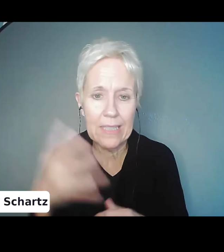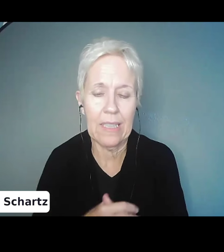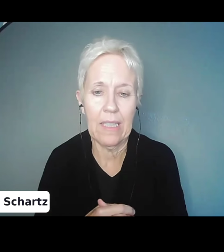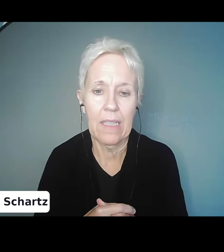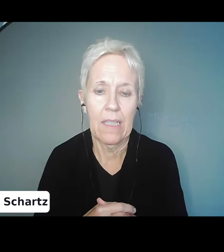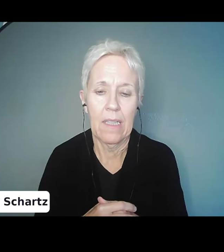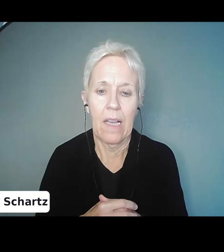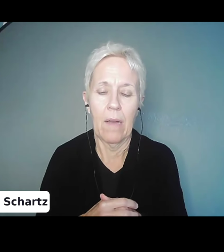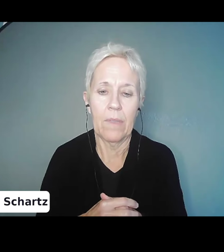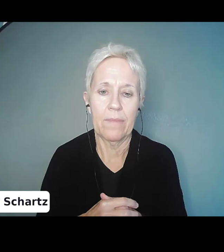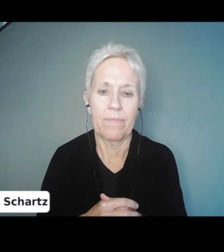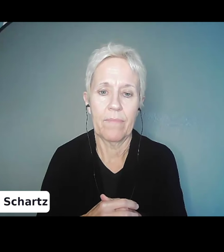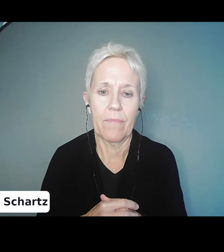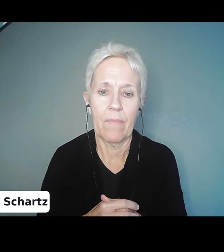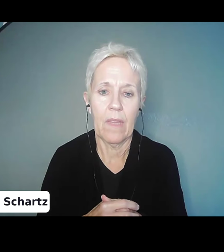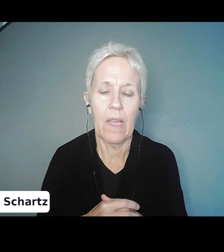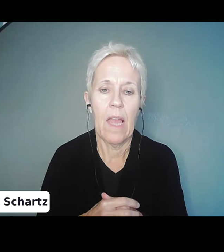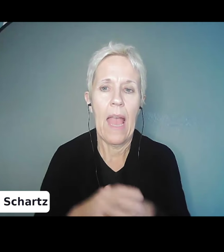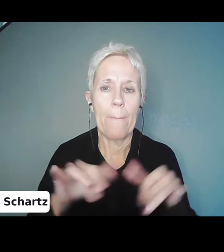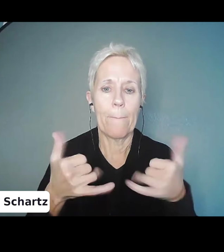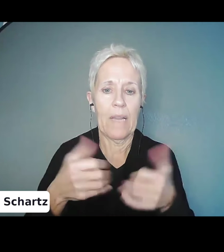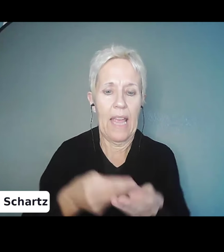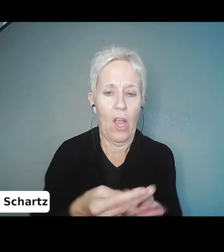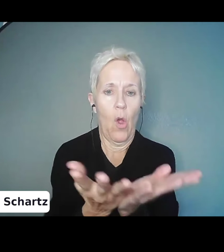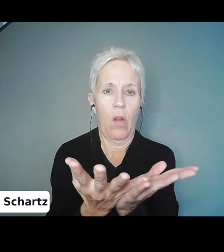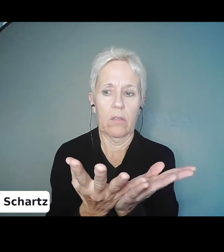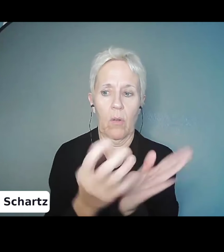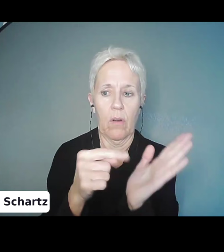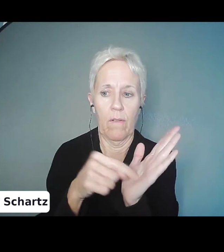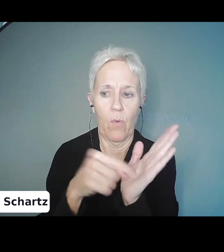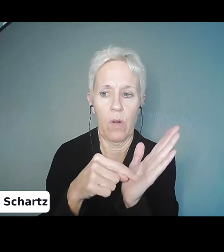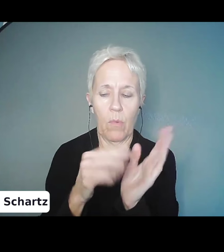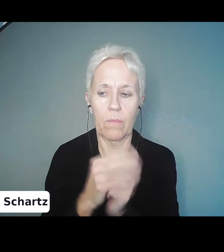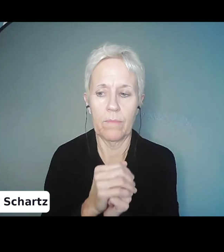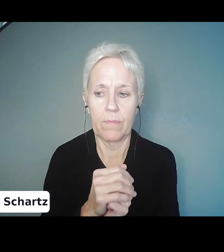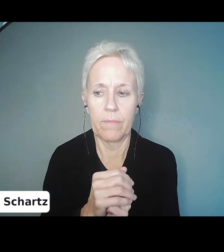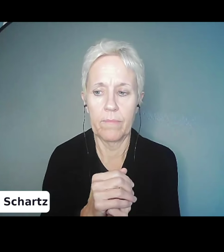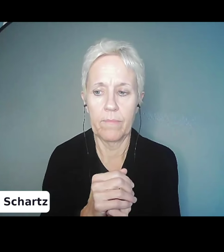Especially considering how little enjoyment you get from monopoly.